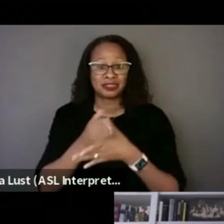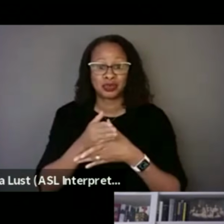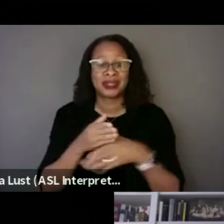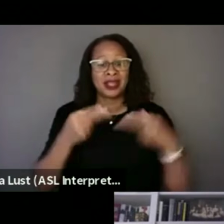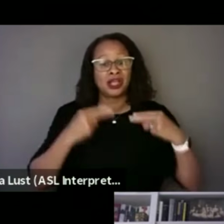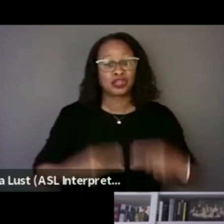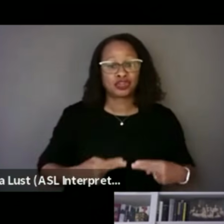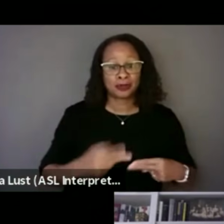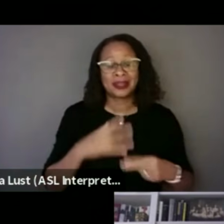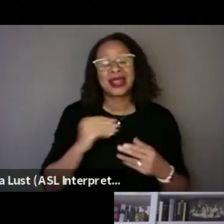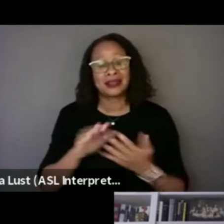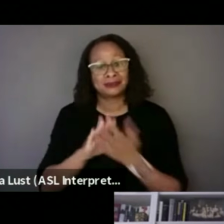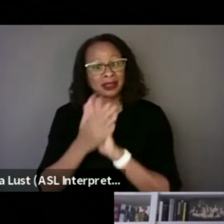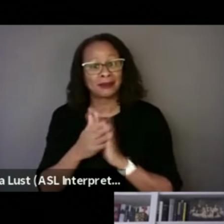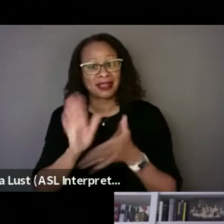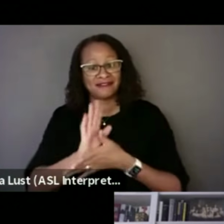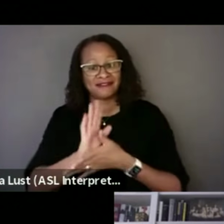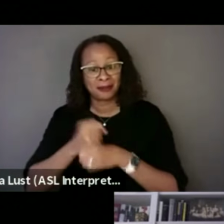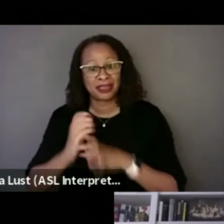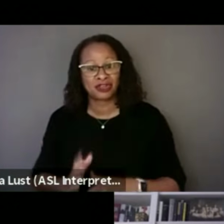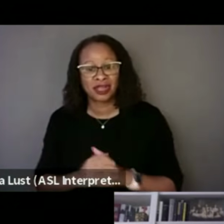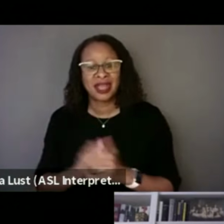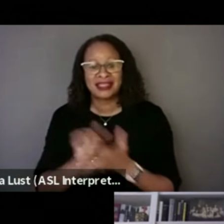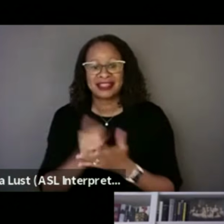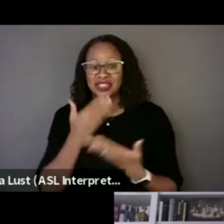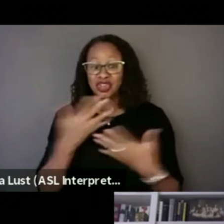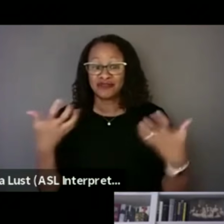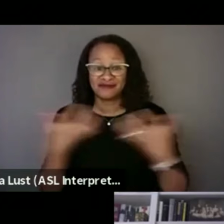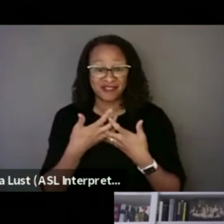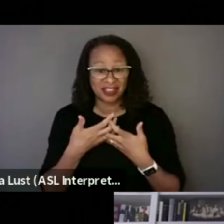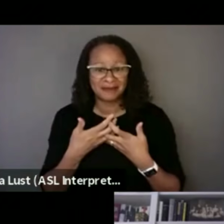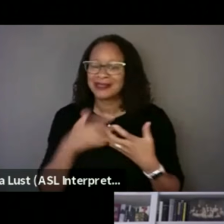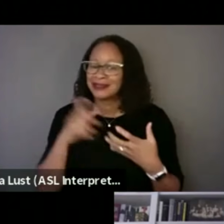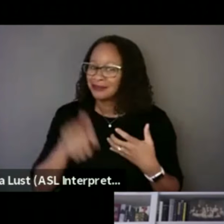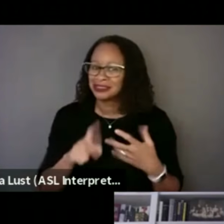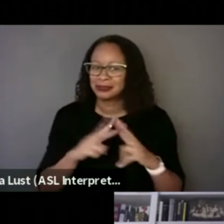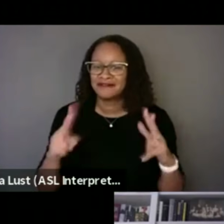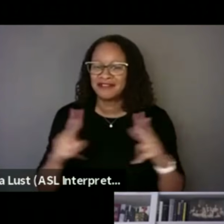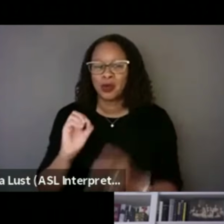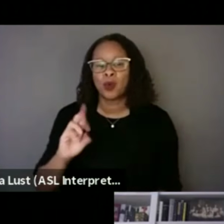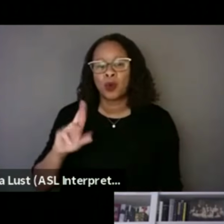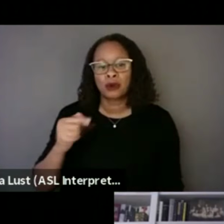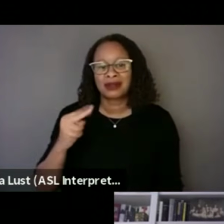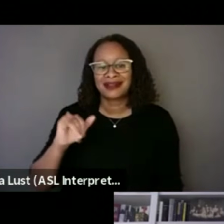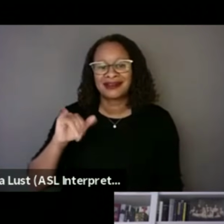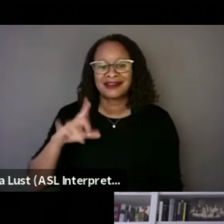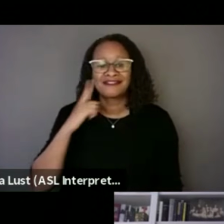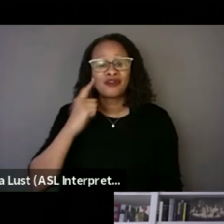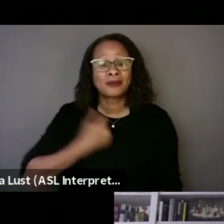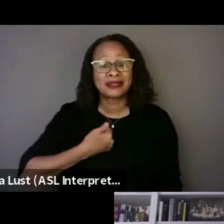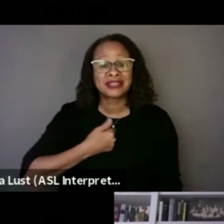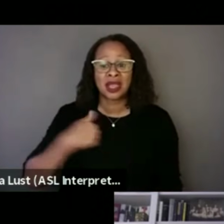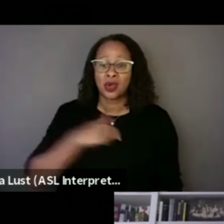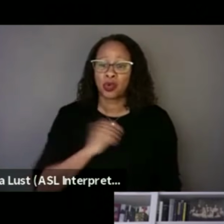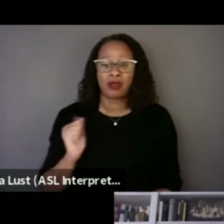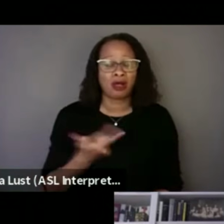and being a filmmaker, that is a good fit, because it has to be just very organic for me of like, we're all here, and we all understand,